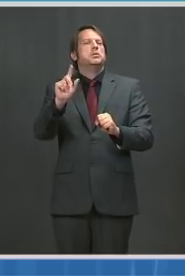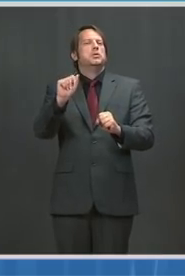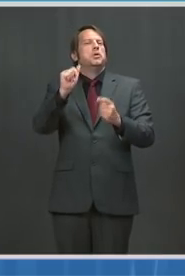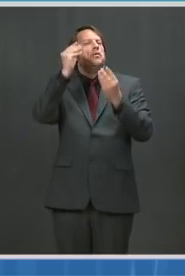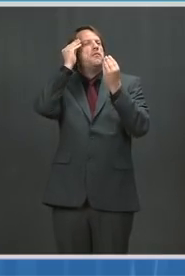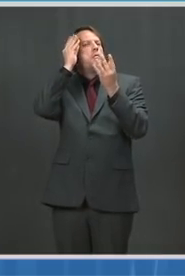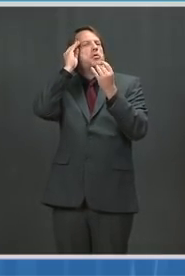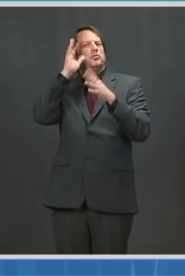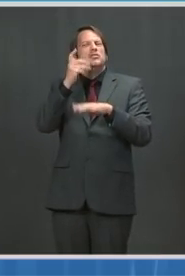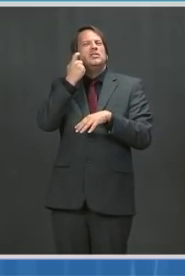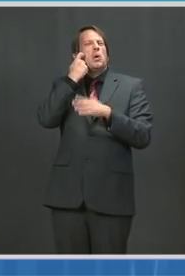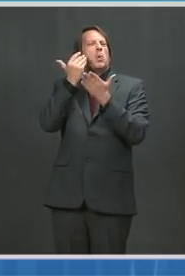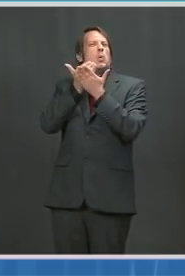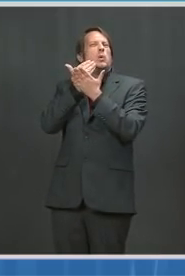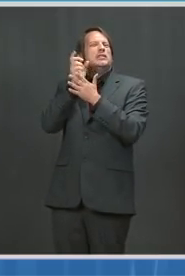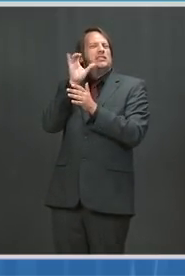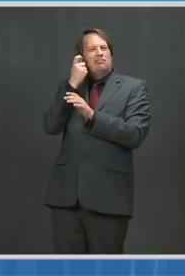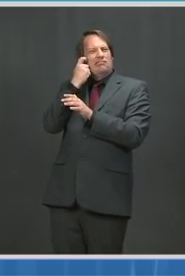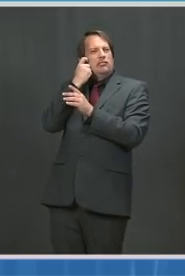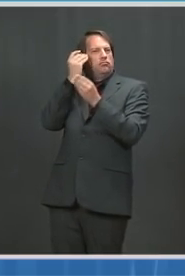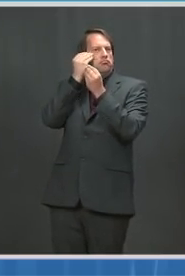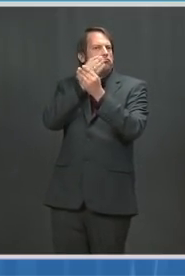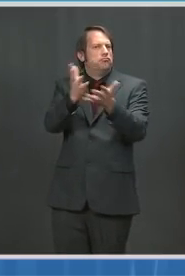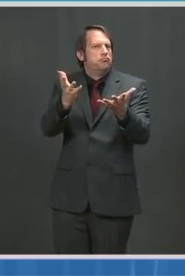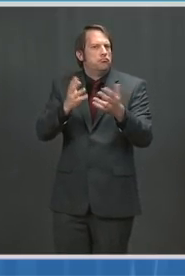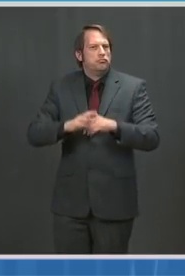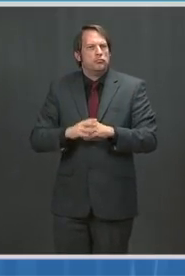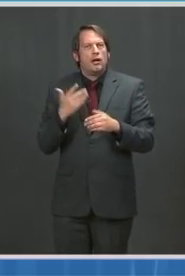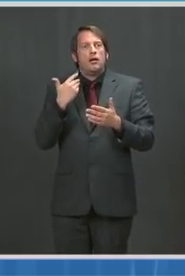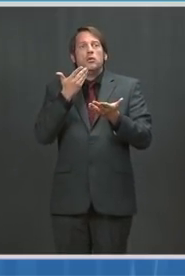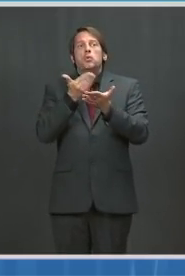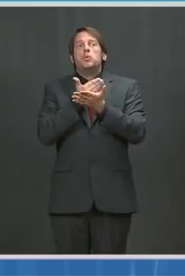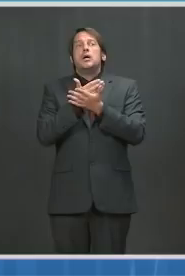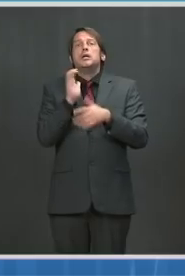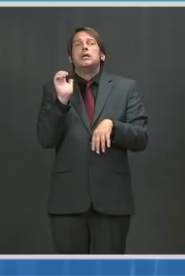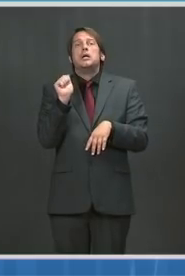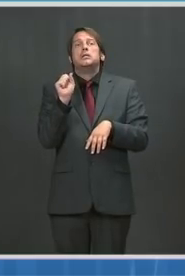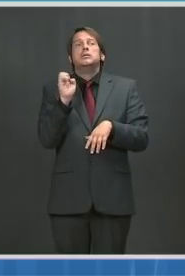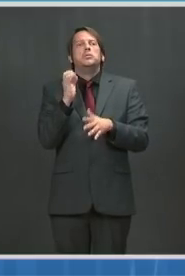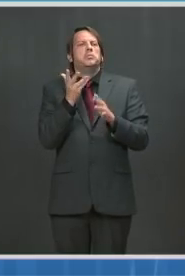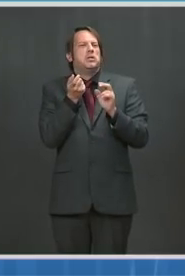that the seven-day average of new cases is a little more than 63,000 cases per day.